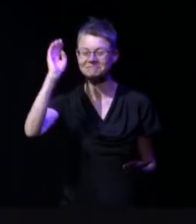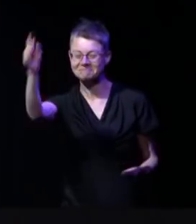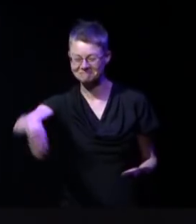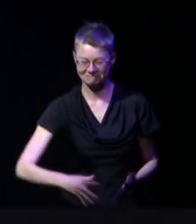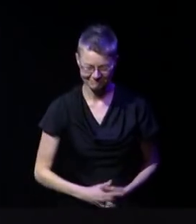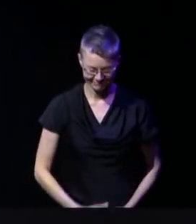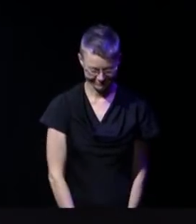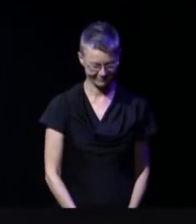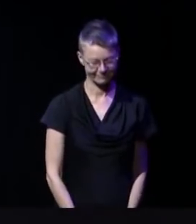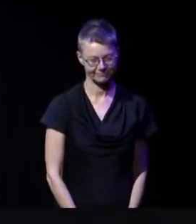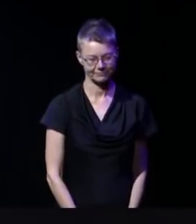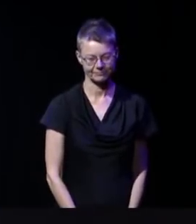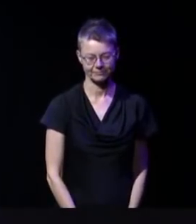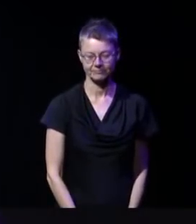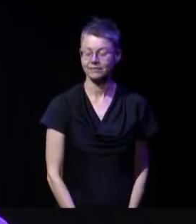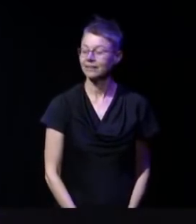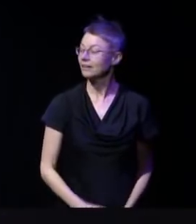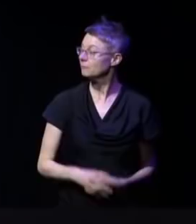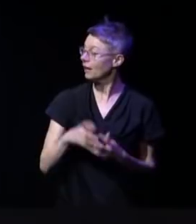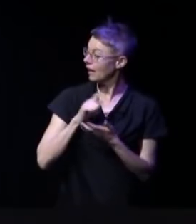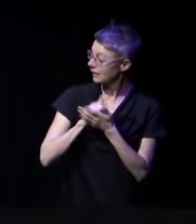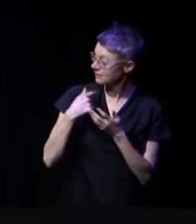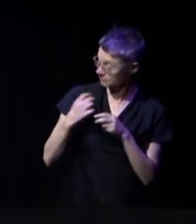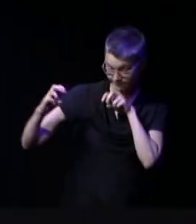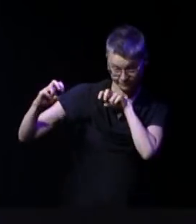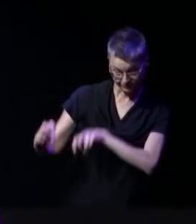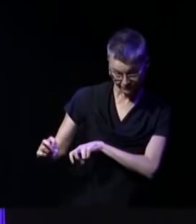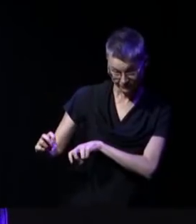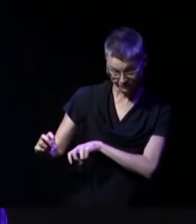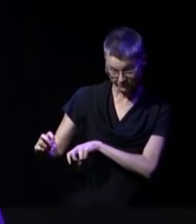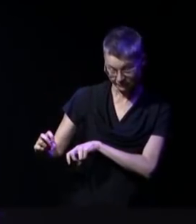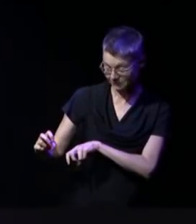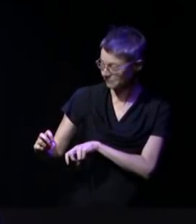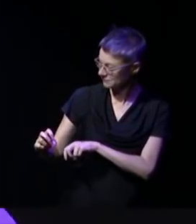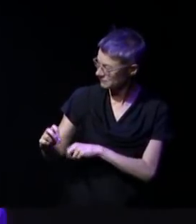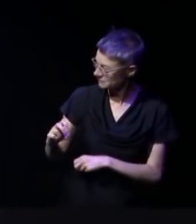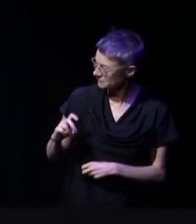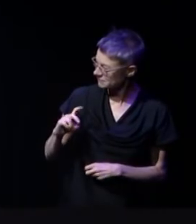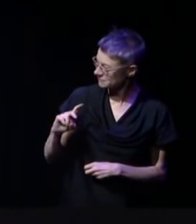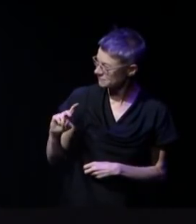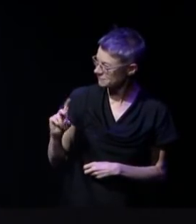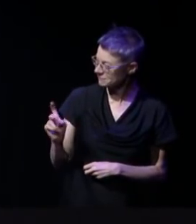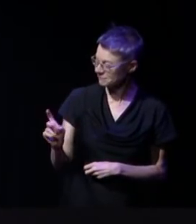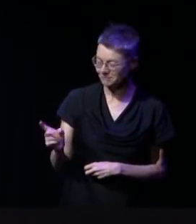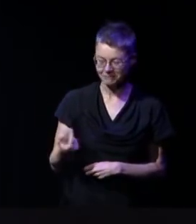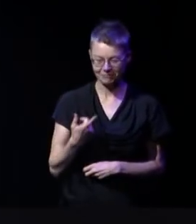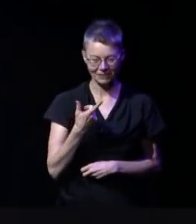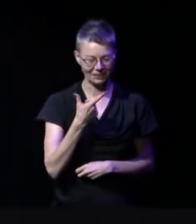But when we have our conversation, Edwinna and I, we'll both be outside of the phallic shield here .